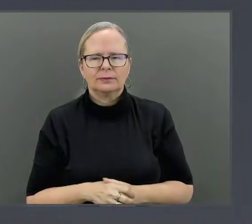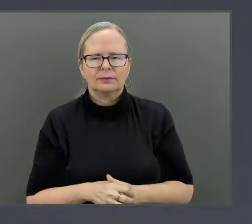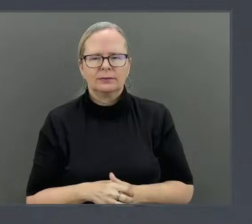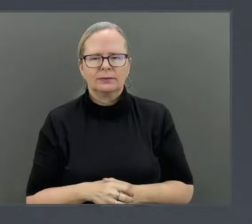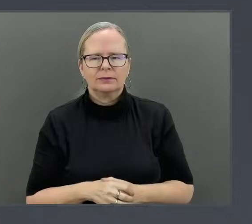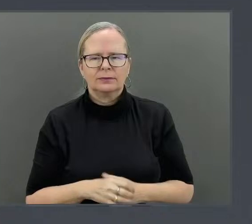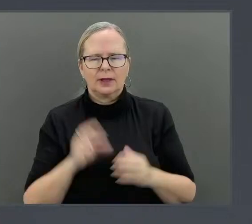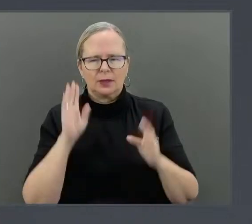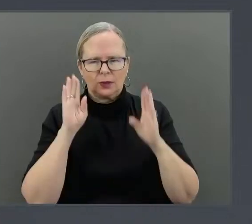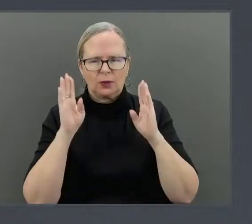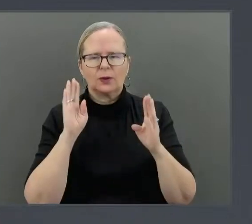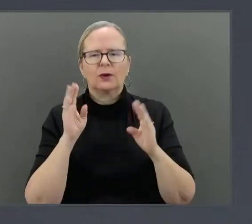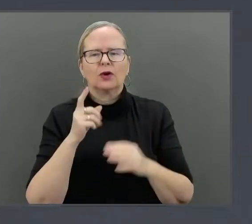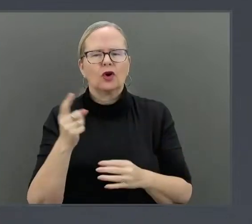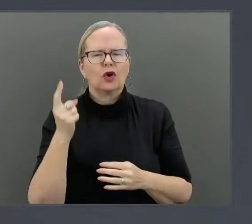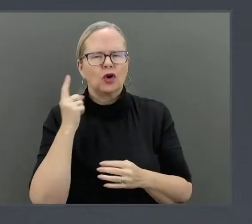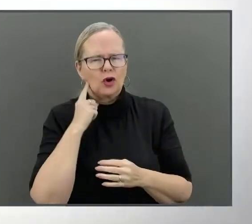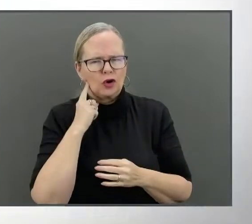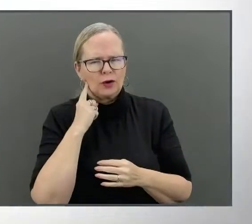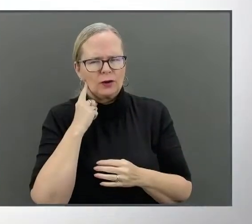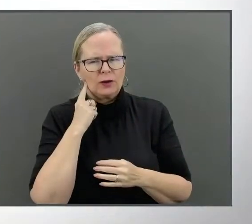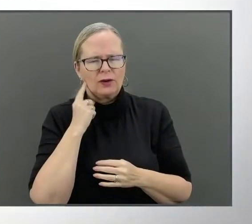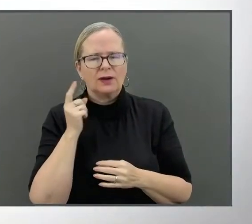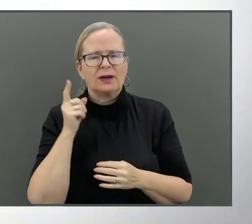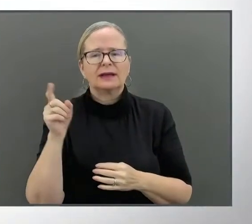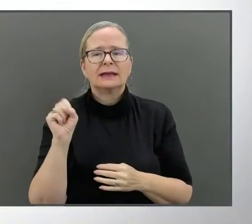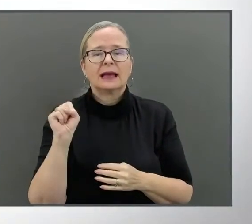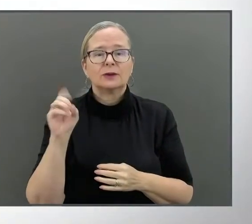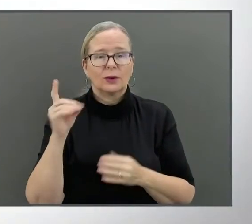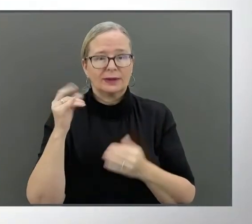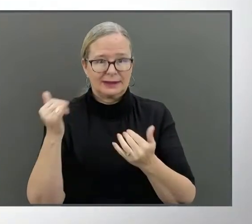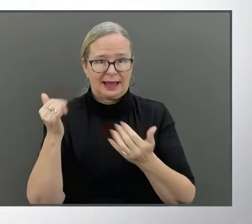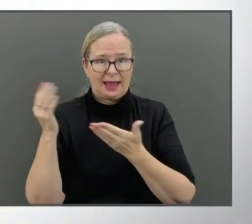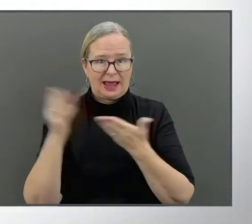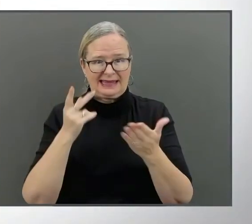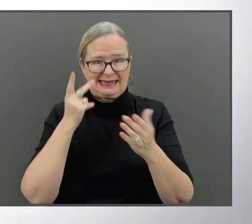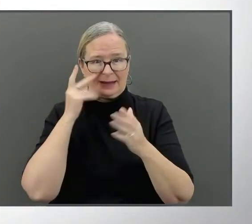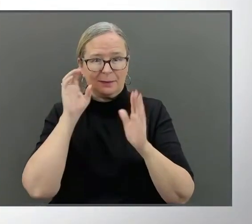the San Diego Water Authority have arrived at the fabrication shop and are being prepared